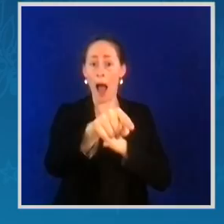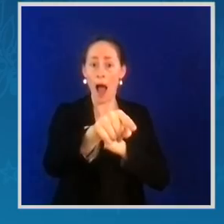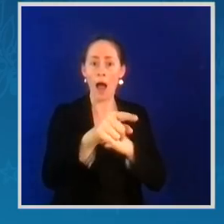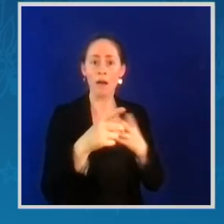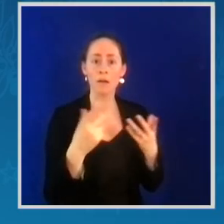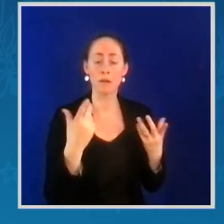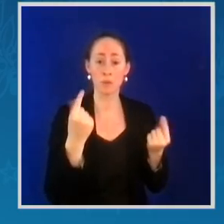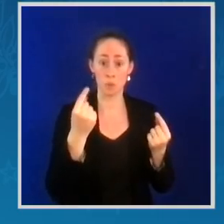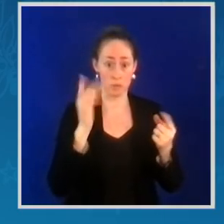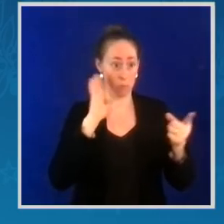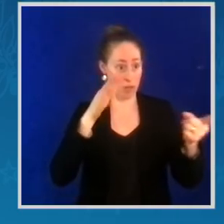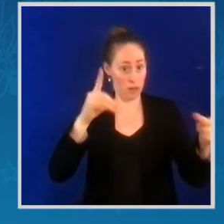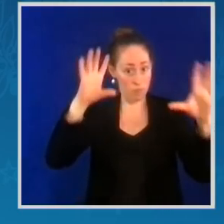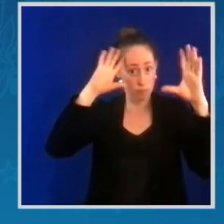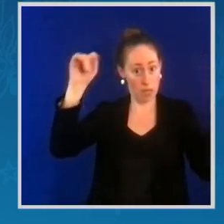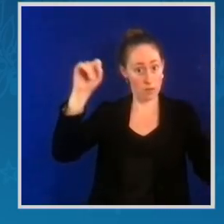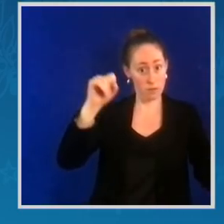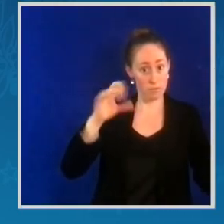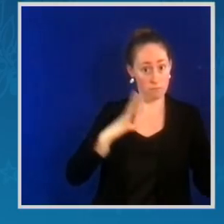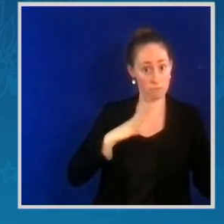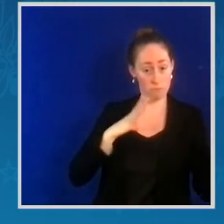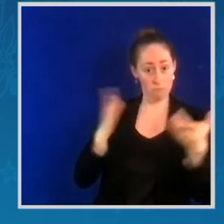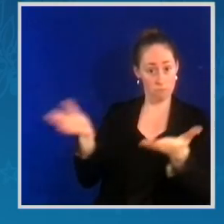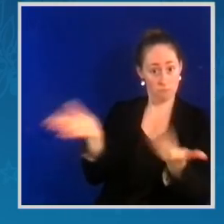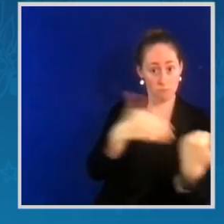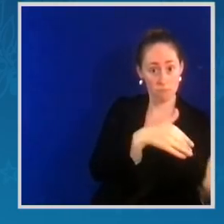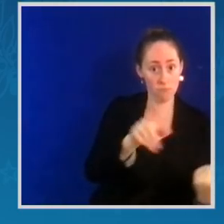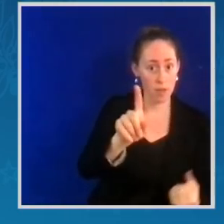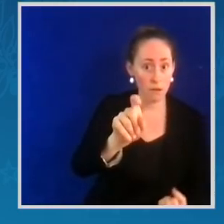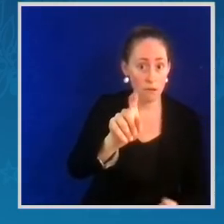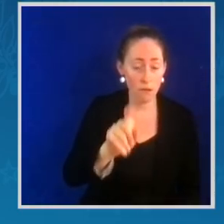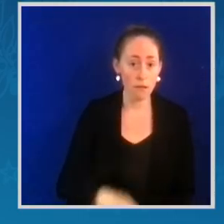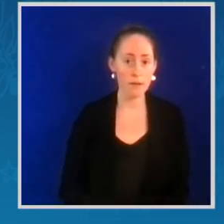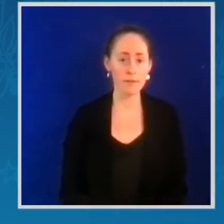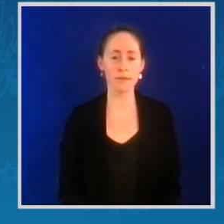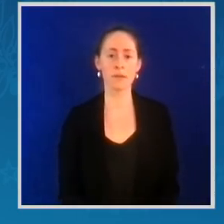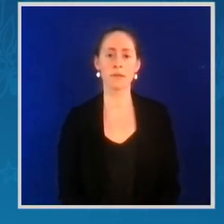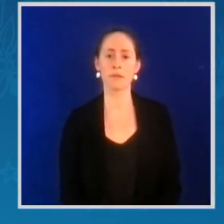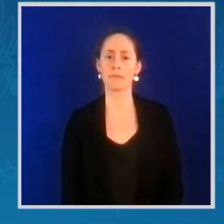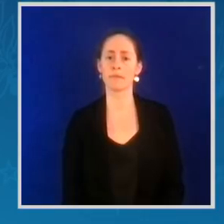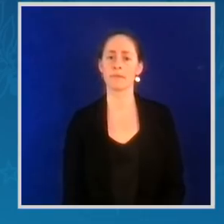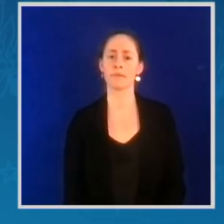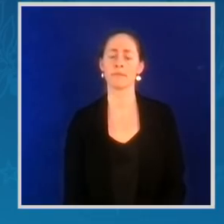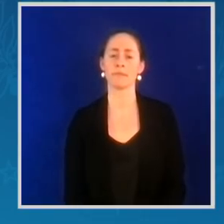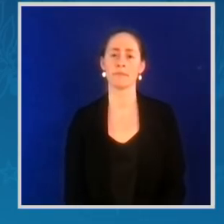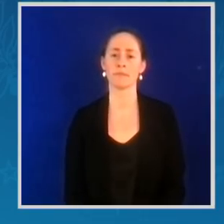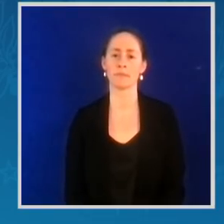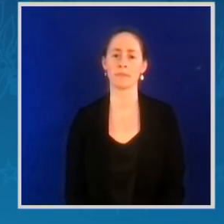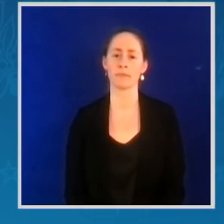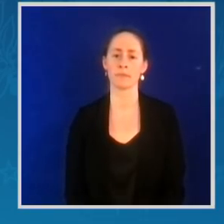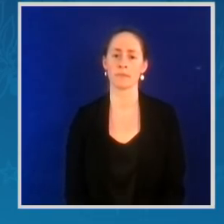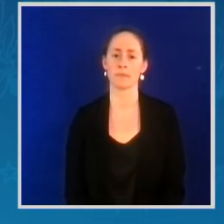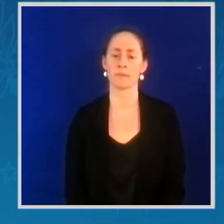And there was an announcement after my meeting with President Lopez Obrador that you may be aware